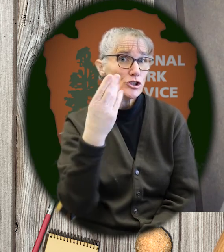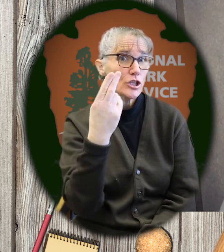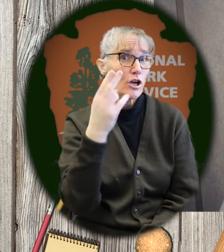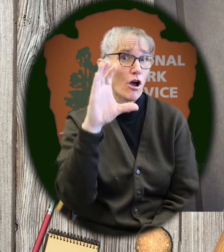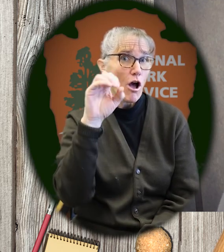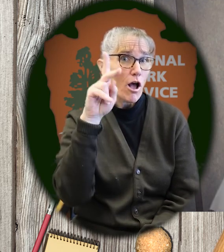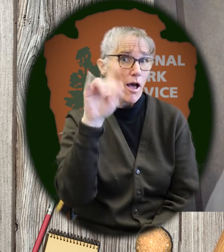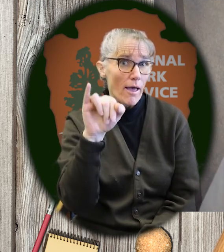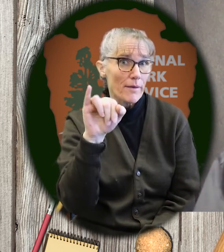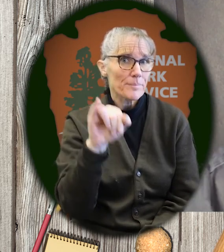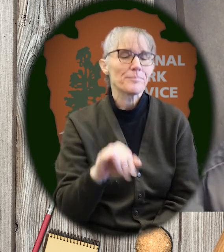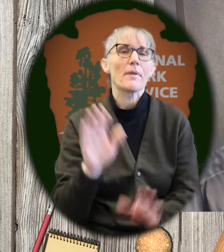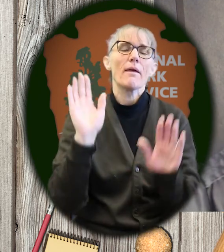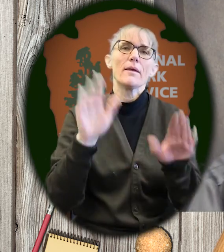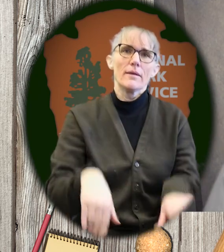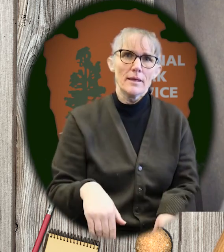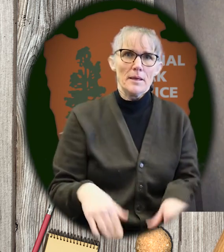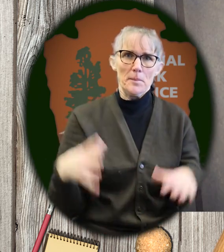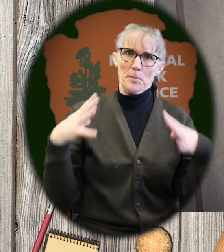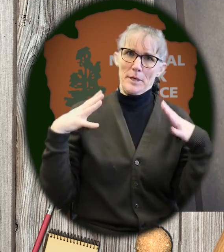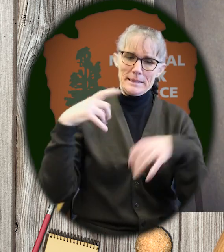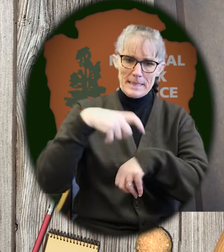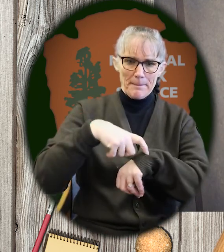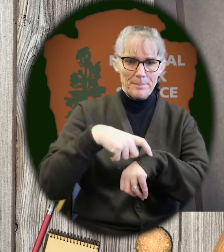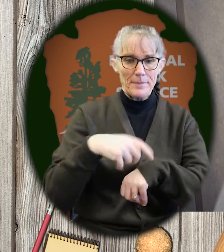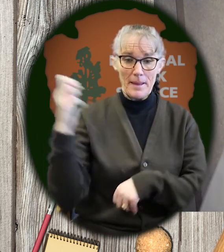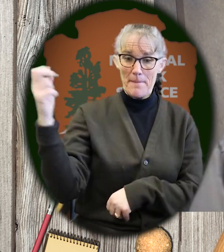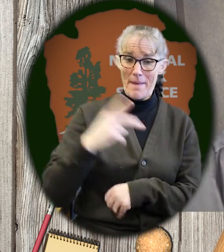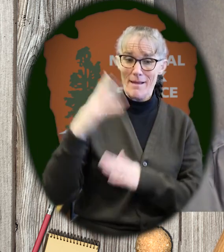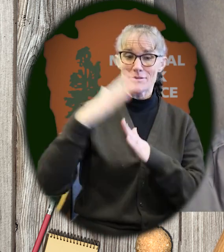Alright, it's break time. When we come back at the top of the hour,